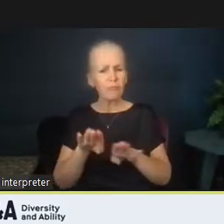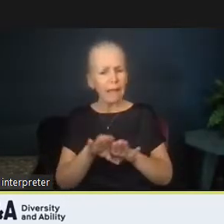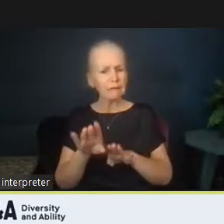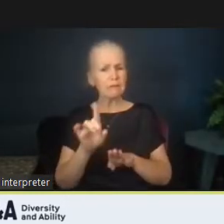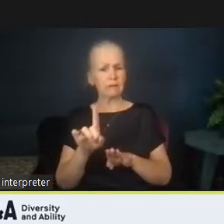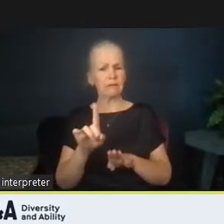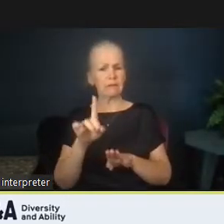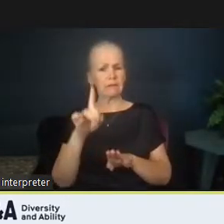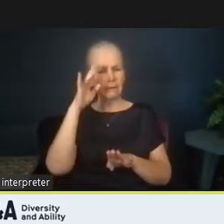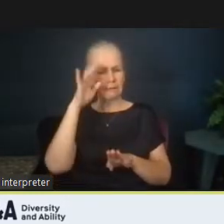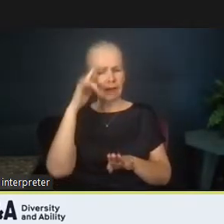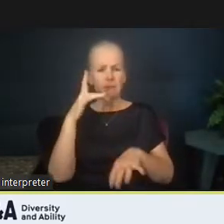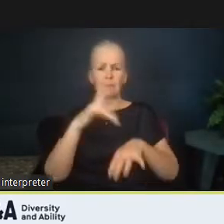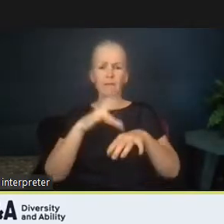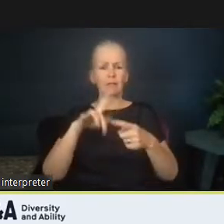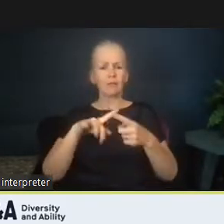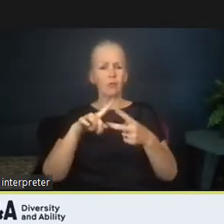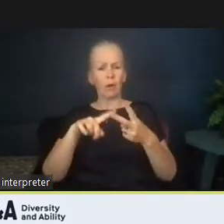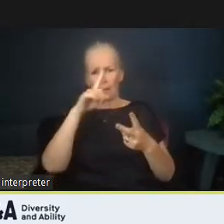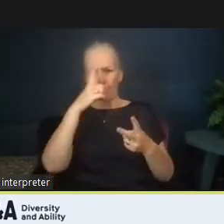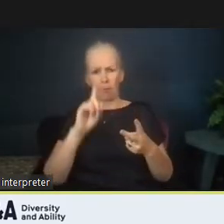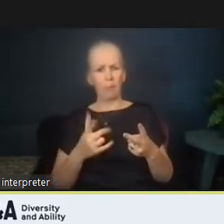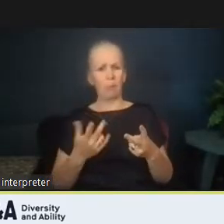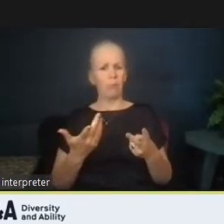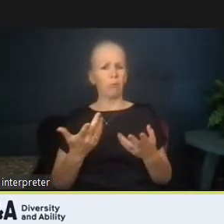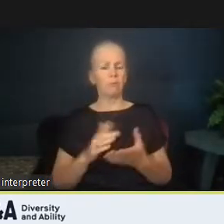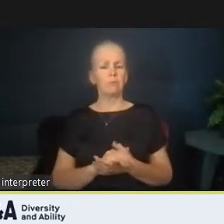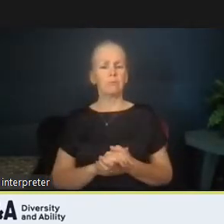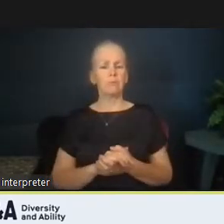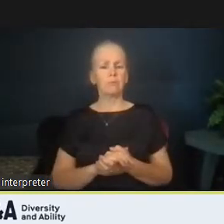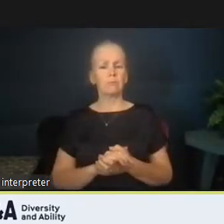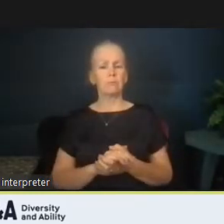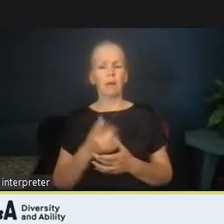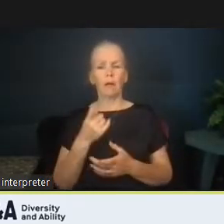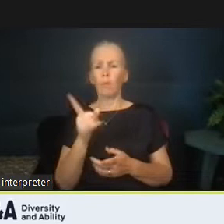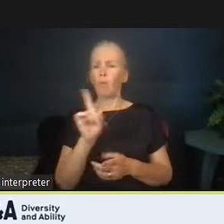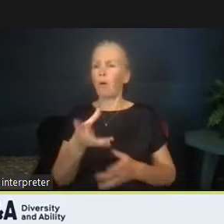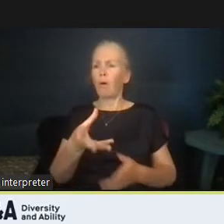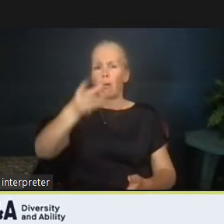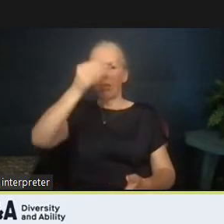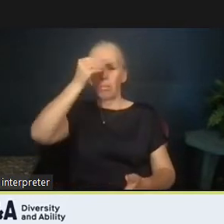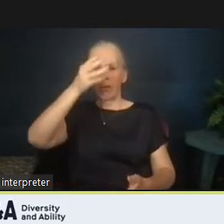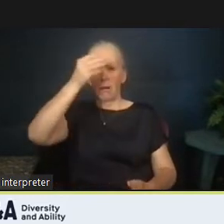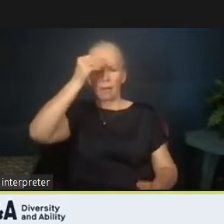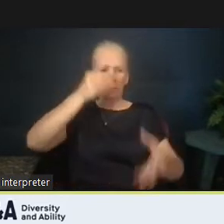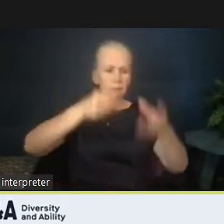professionals and as people, the amount of learning that is necessary to get a better